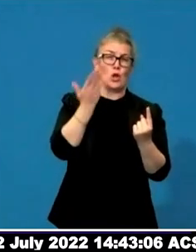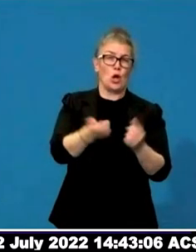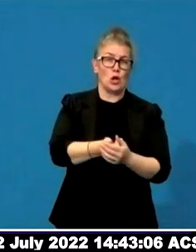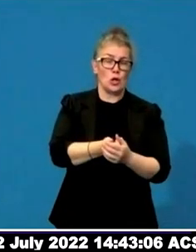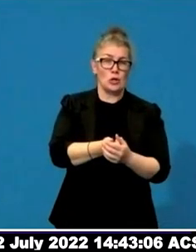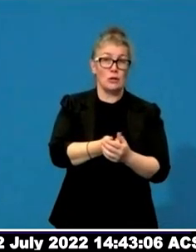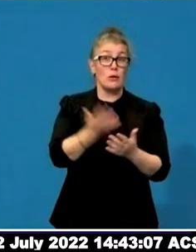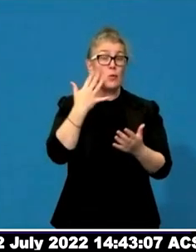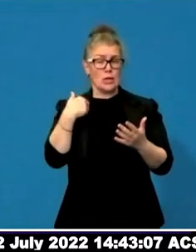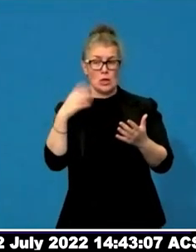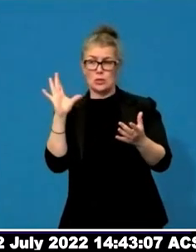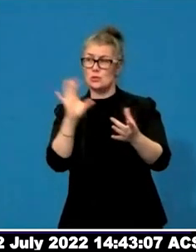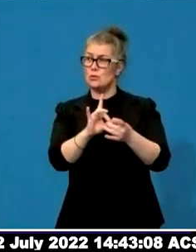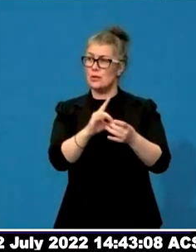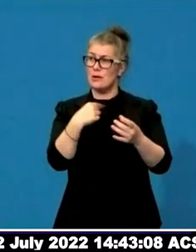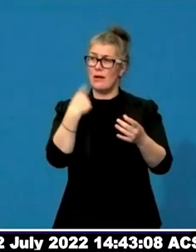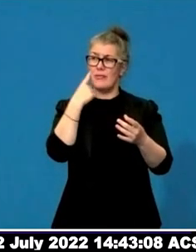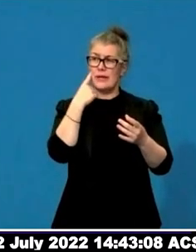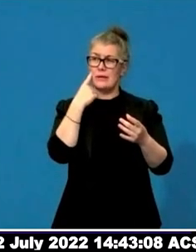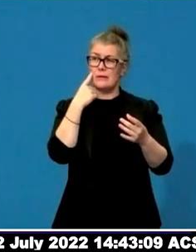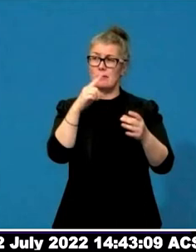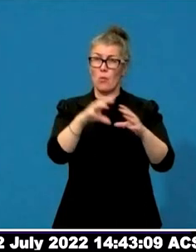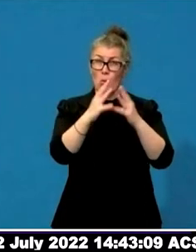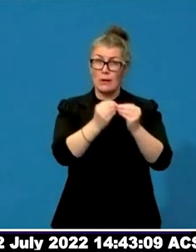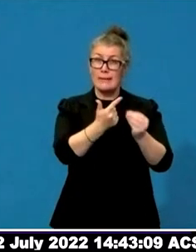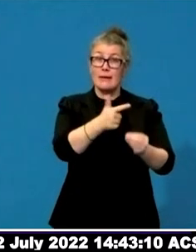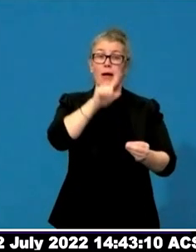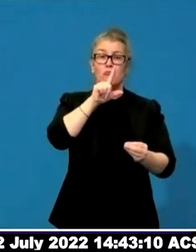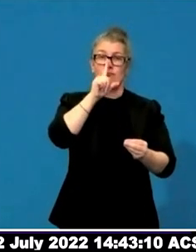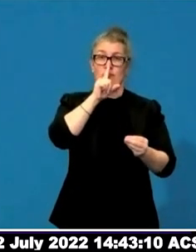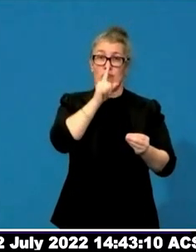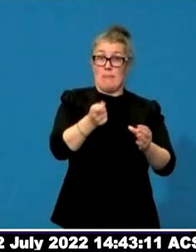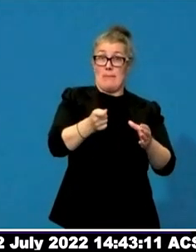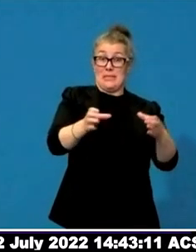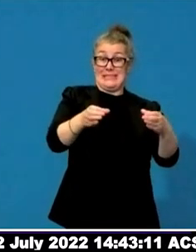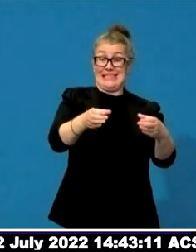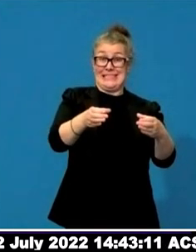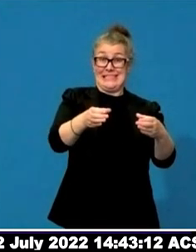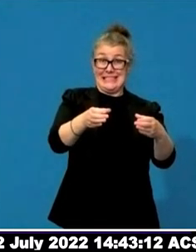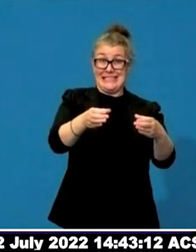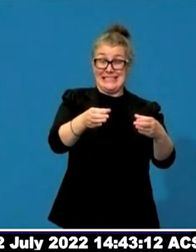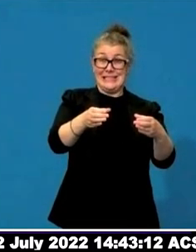I think it was around 700 of us and then - and now there's thousands